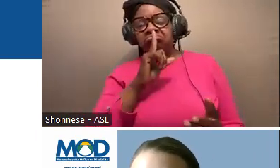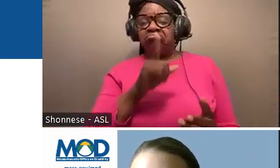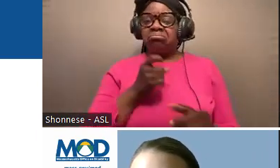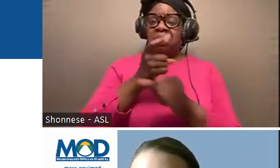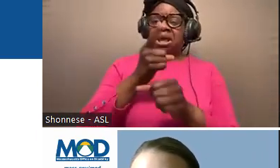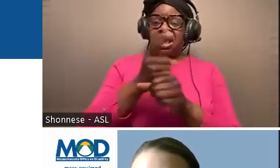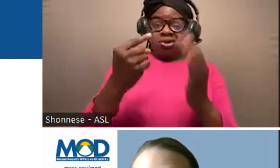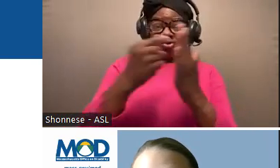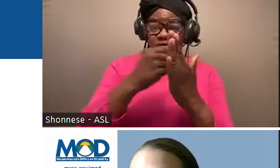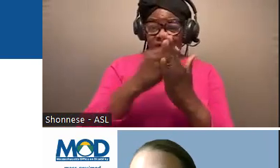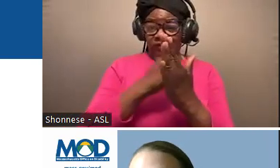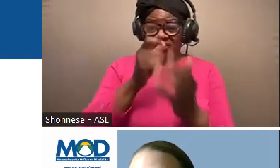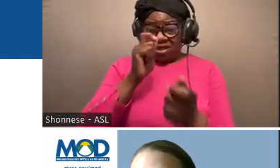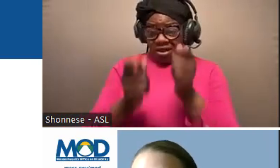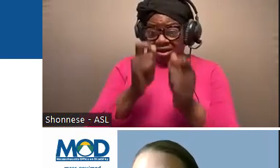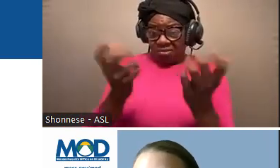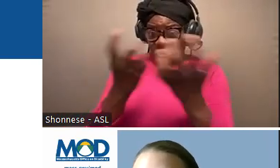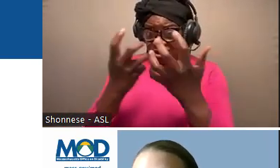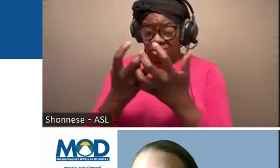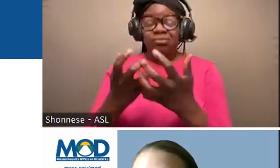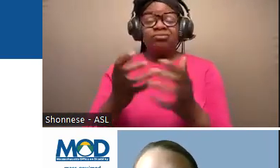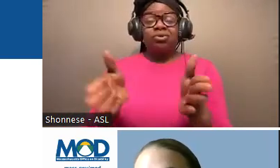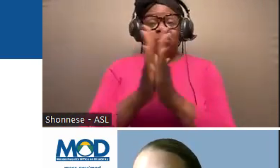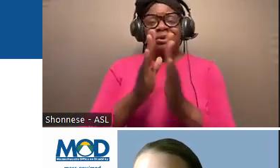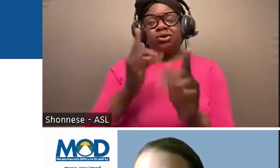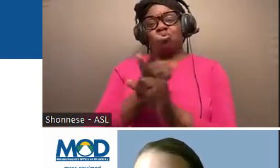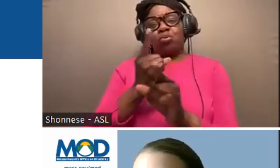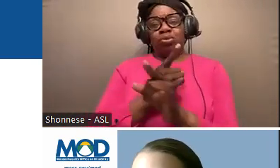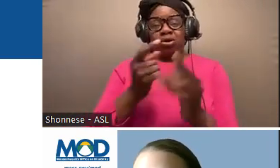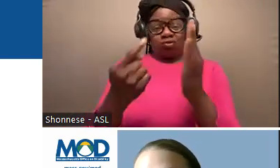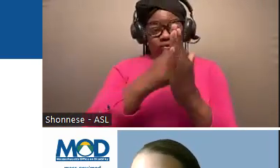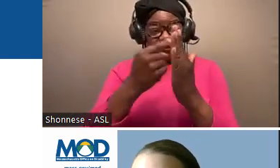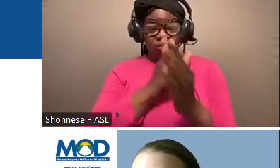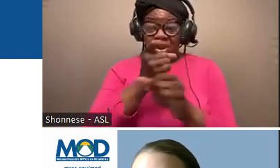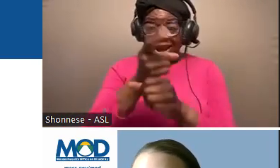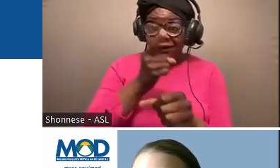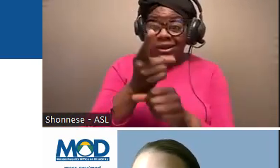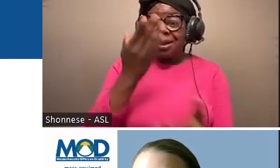might be appropriate. It might be appropriate to do every two years or every three years,